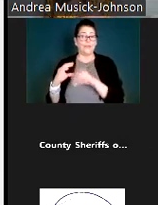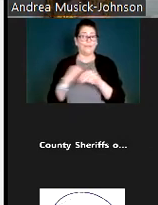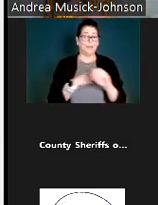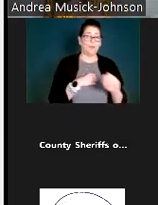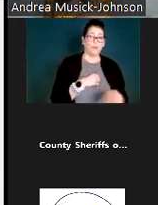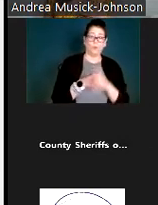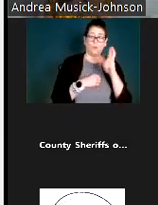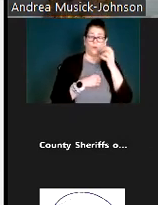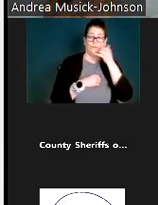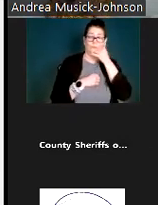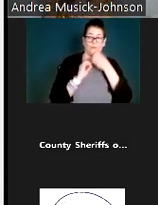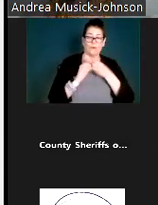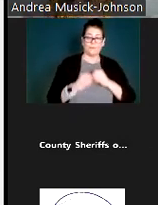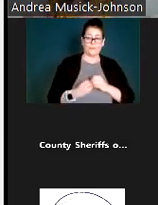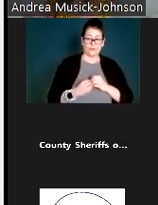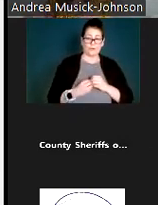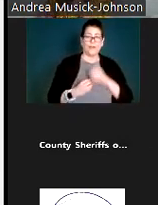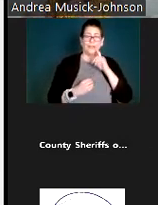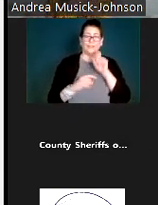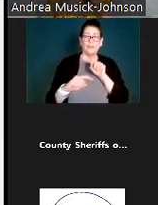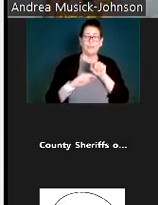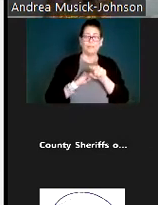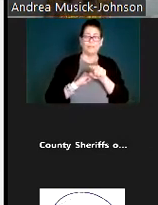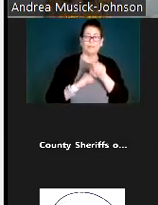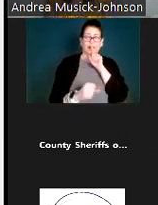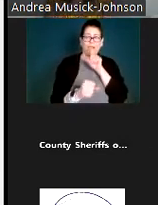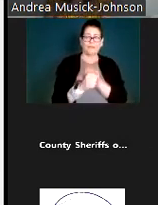And then it will send you a verification code that you will then put back in,